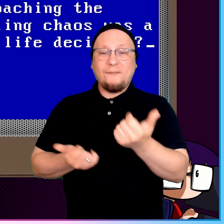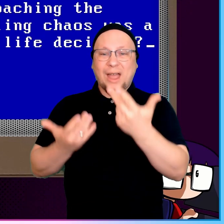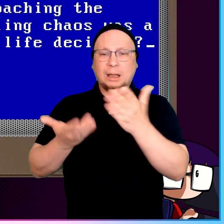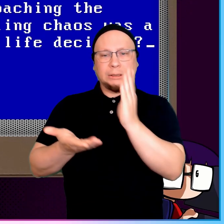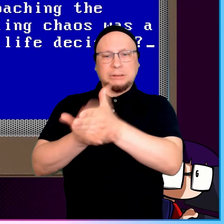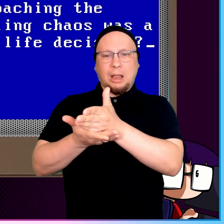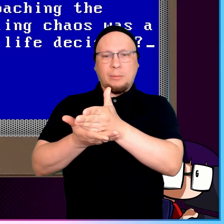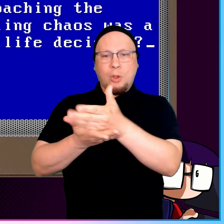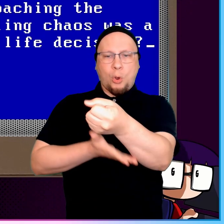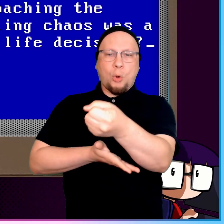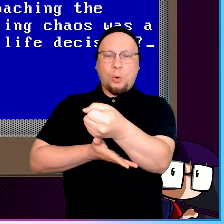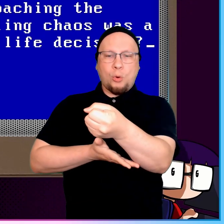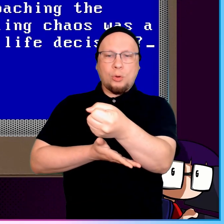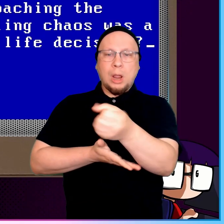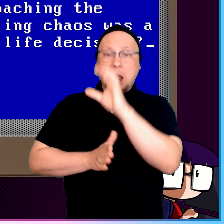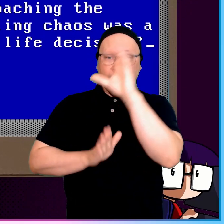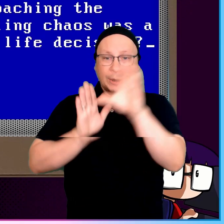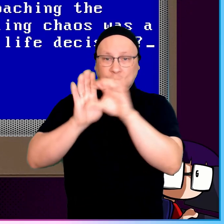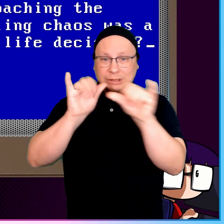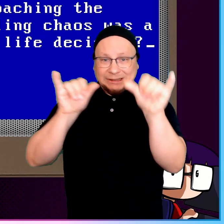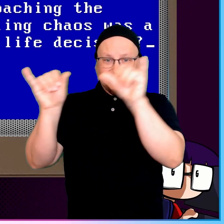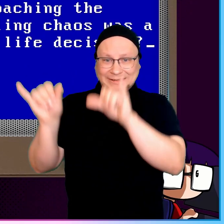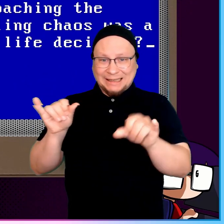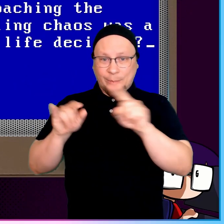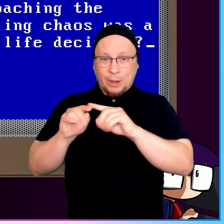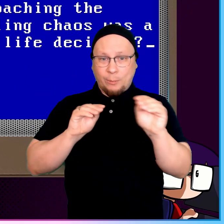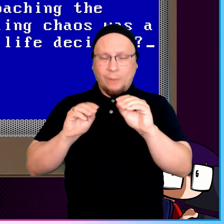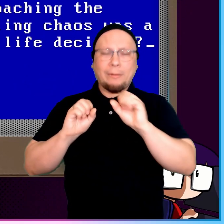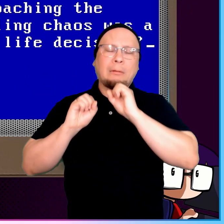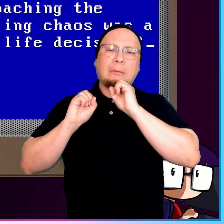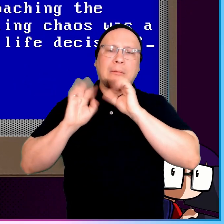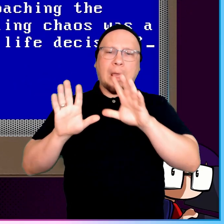You get the same visuals, but they're a static picture and easier on the eyes.